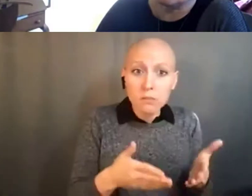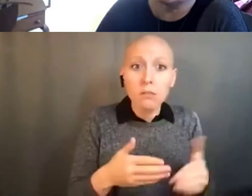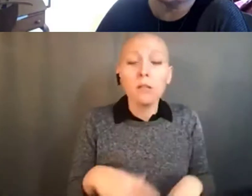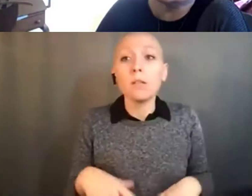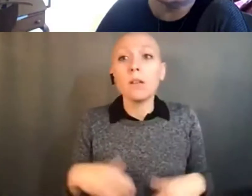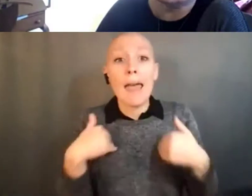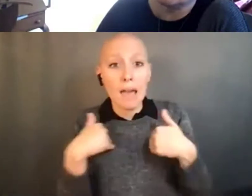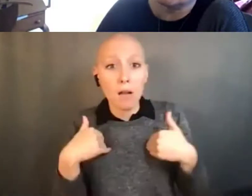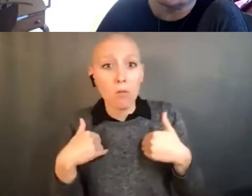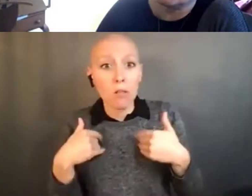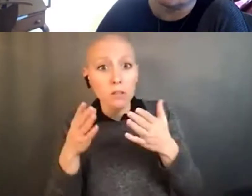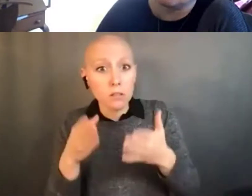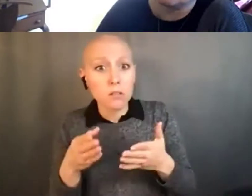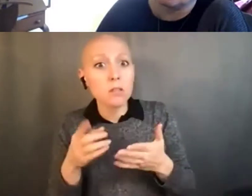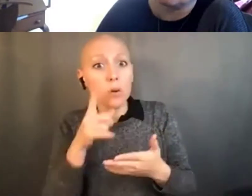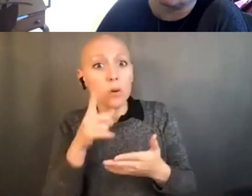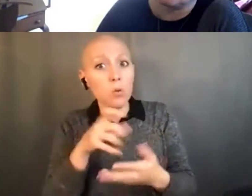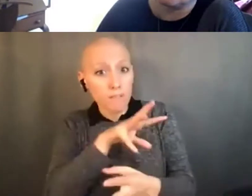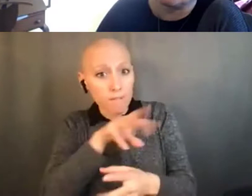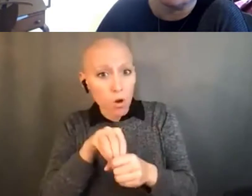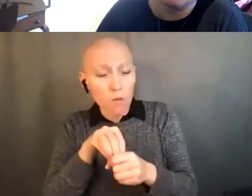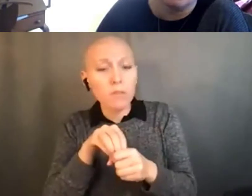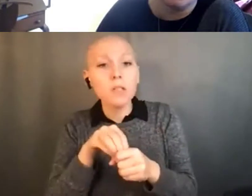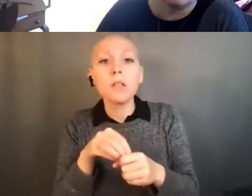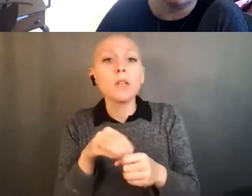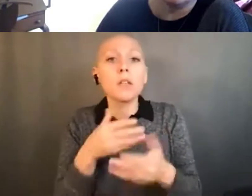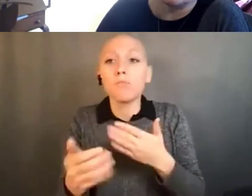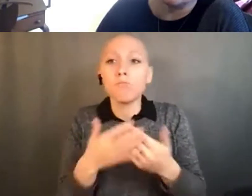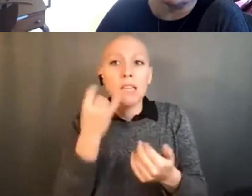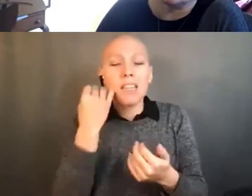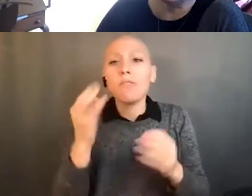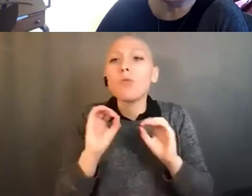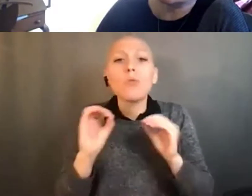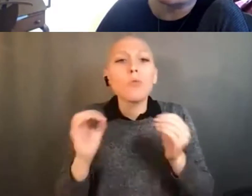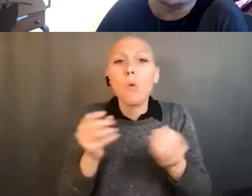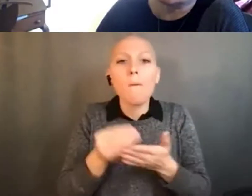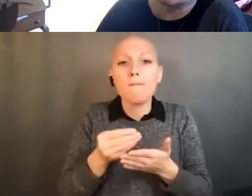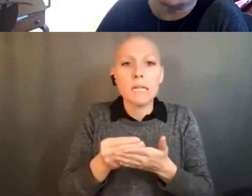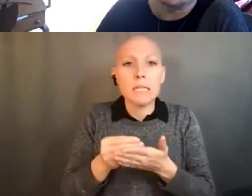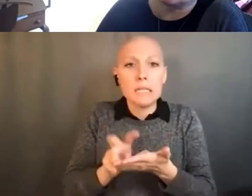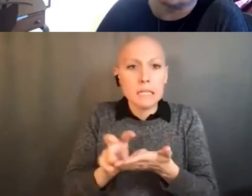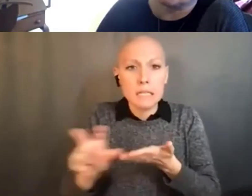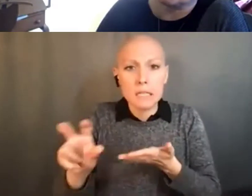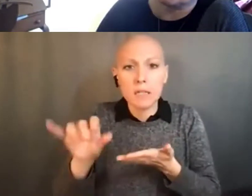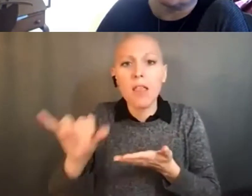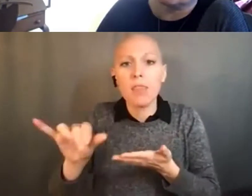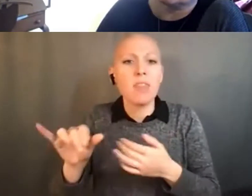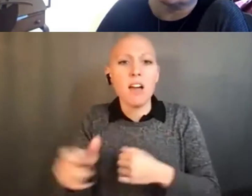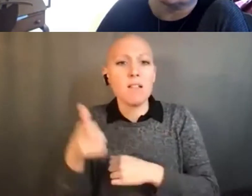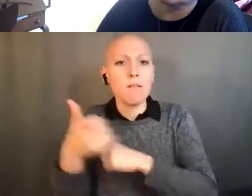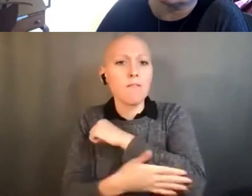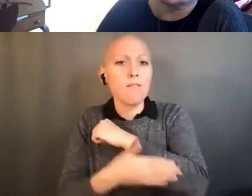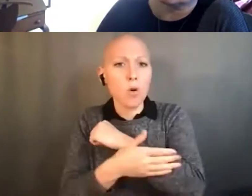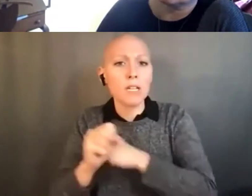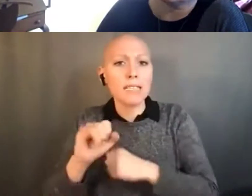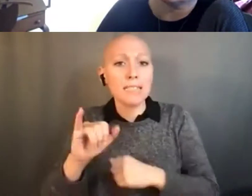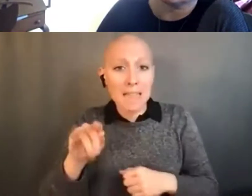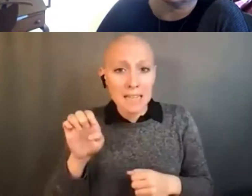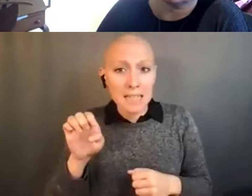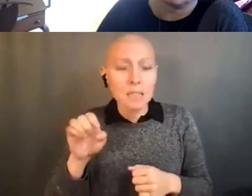even if no funding is going to that foreign site we would still consider that a foreign component. Glen McGugan: That's a good point.